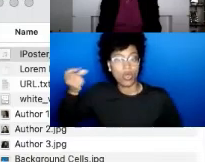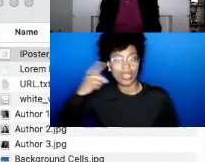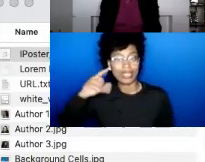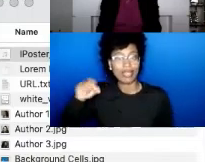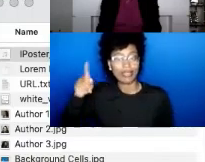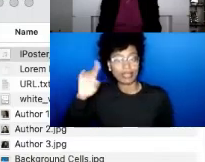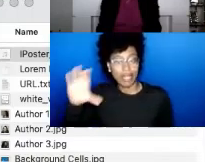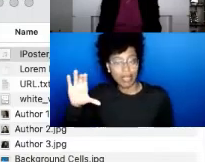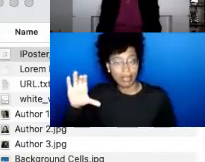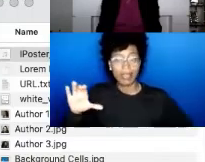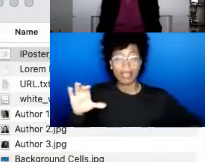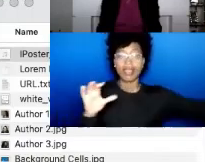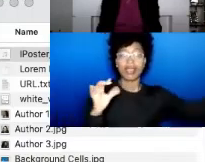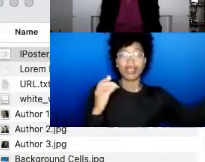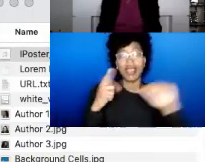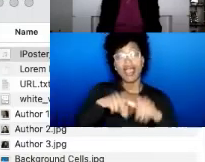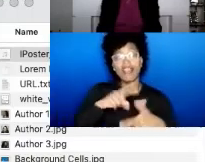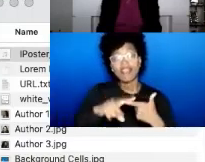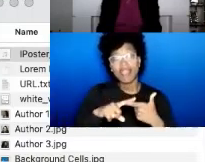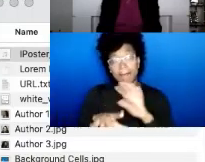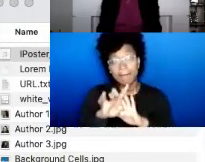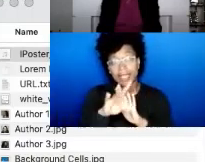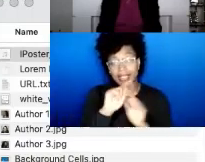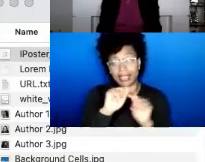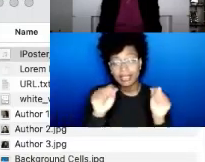the template 07:43:30 that you want to use and then copy